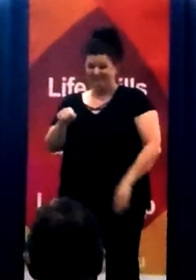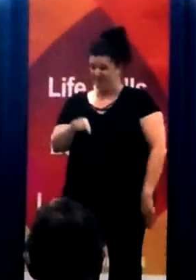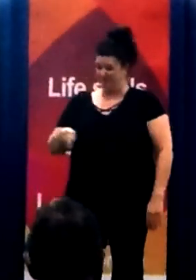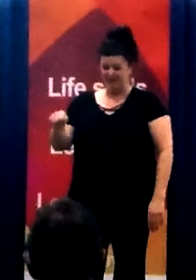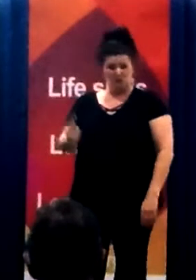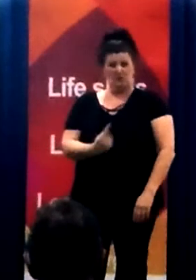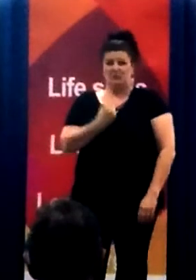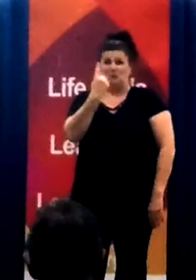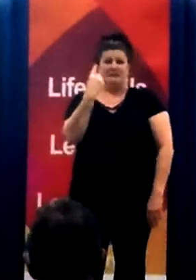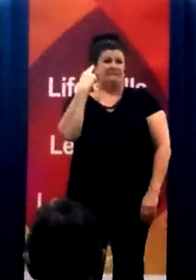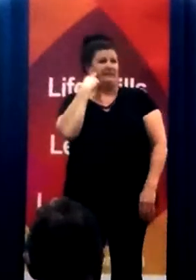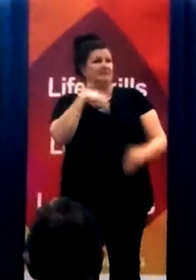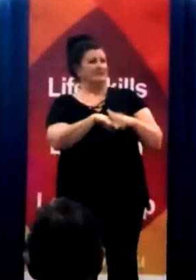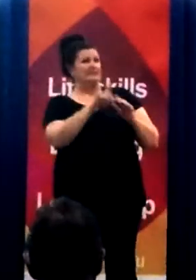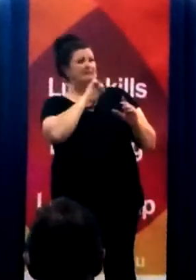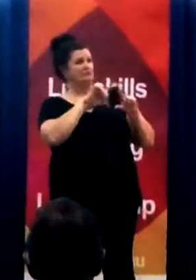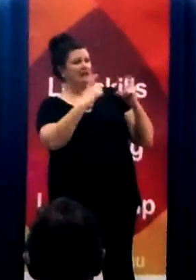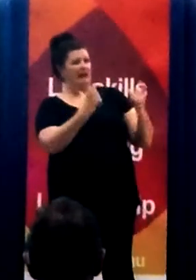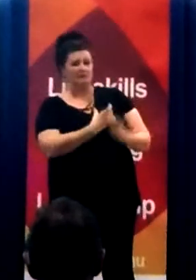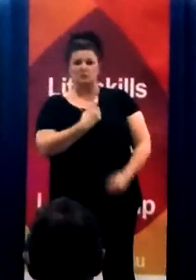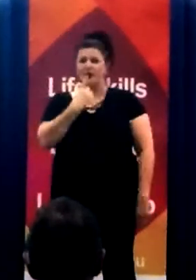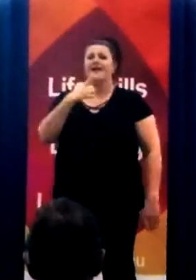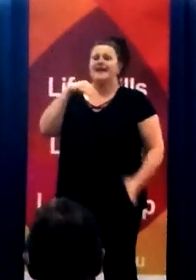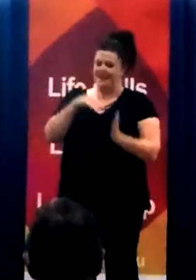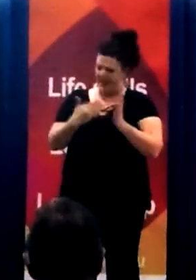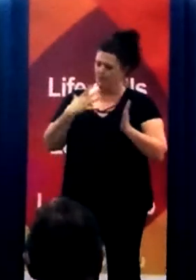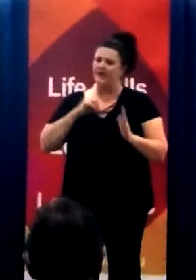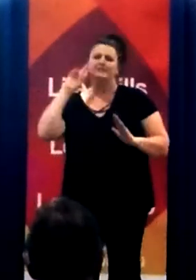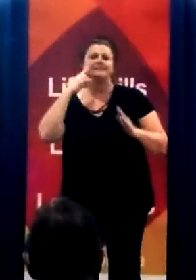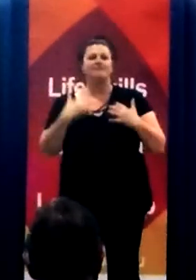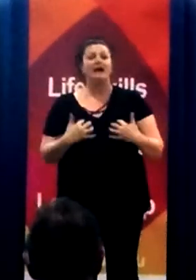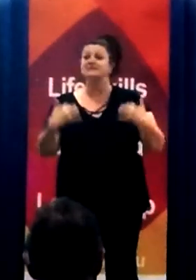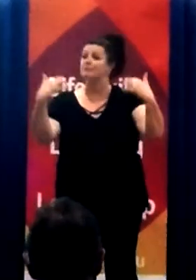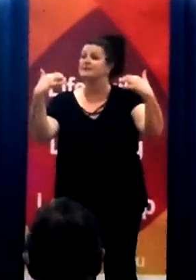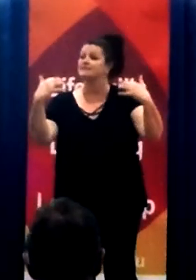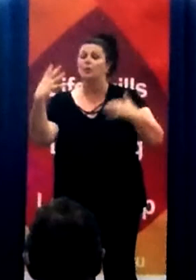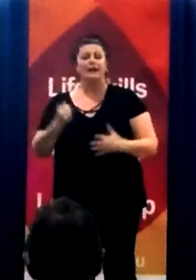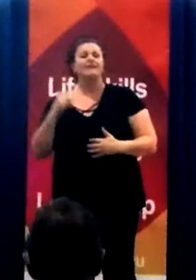classroom that is Deaf or Hard of Hearing, we’ve started Deaf assemblies and we have a lunch club.